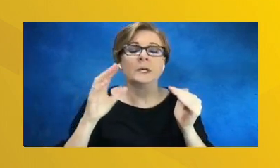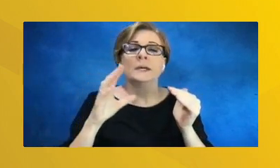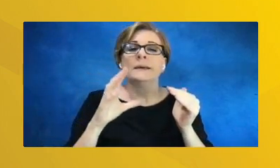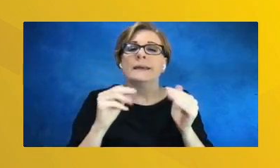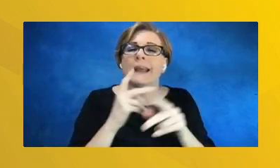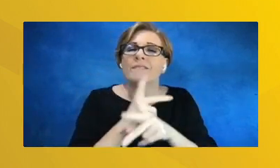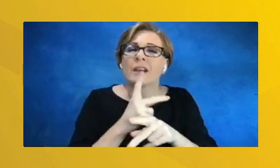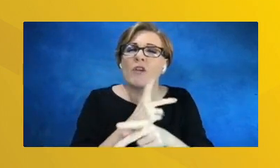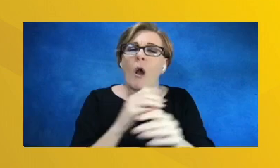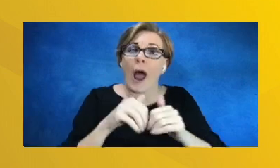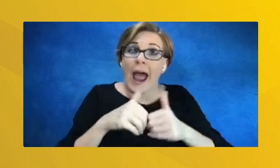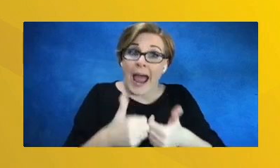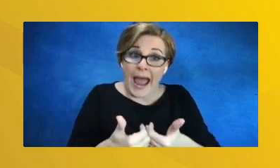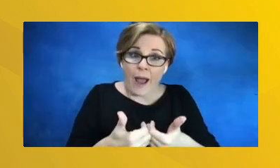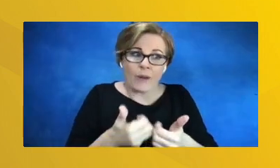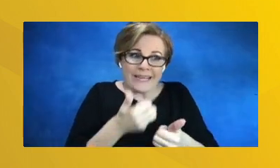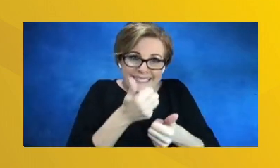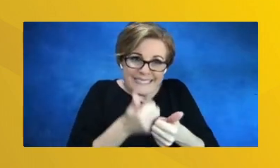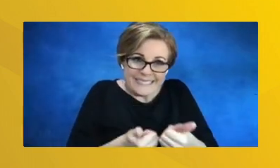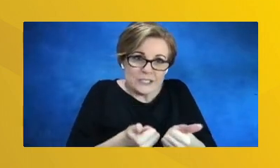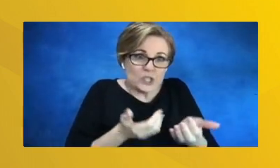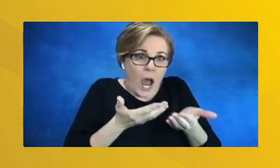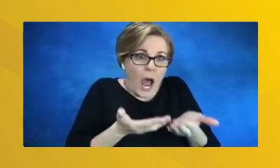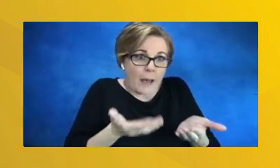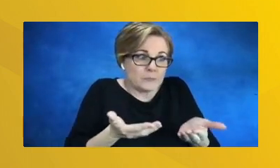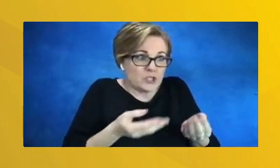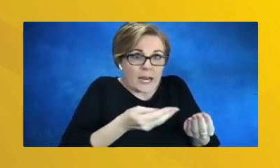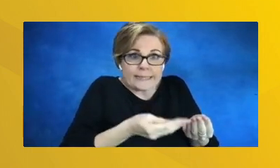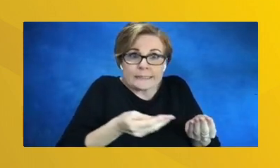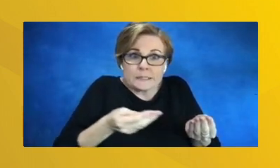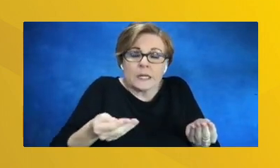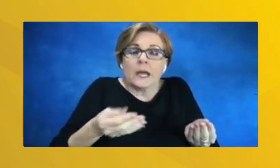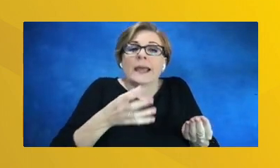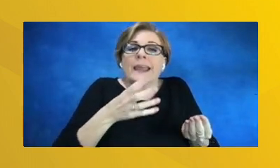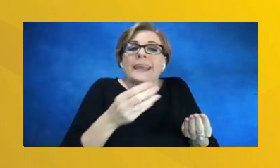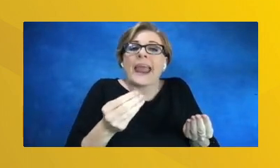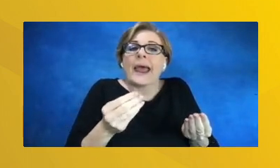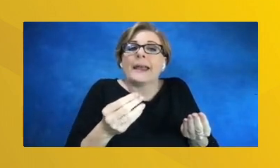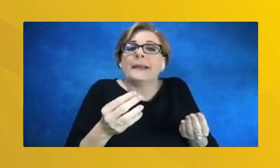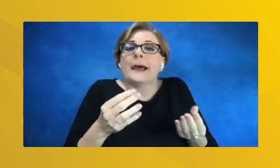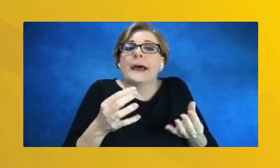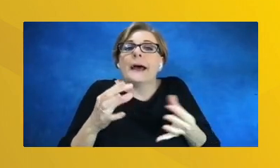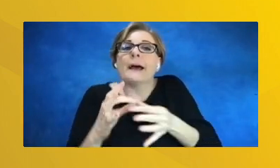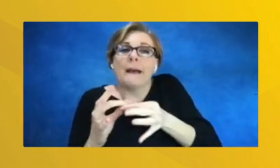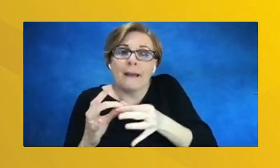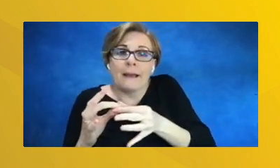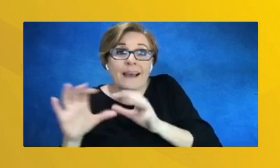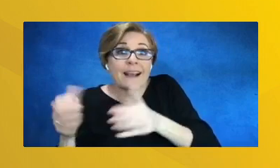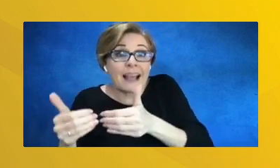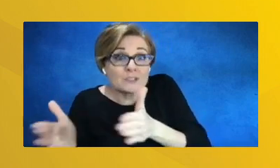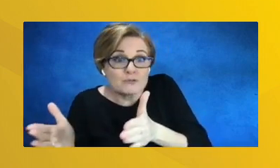objects in their classroom and in their home with and back to the kids.